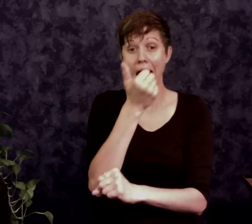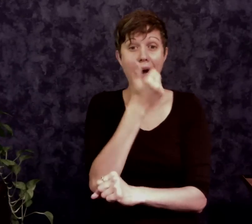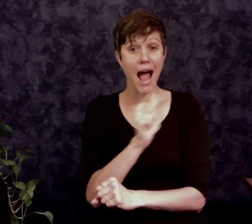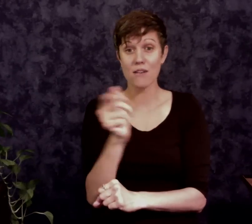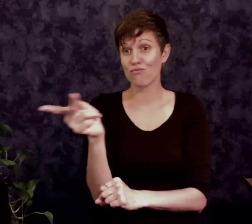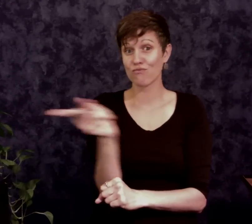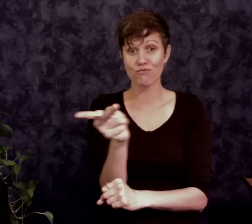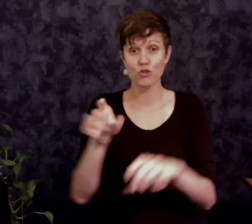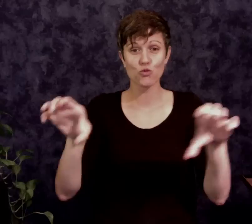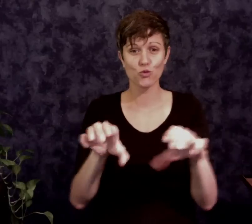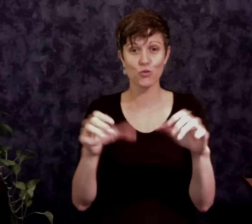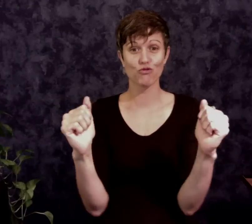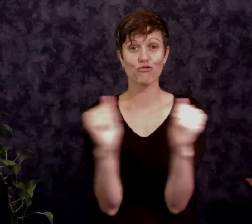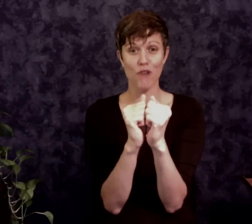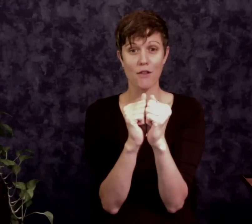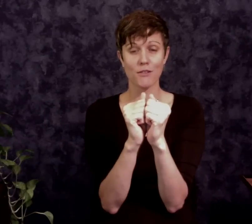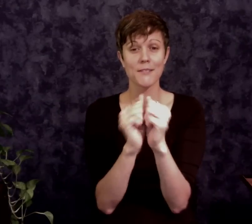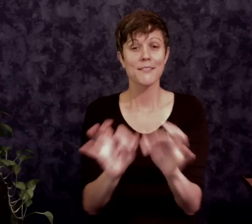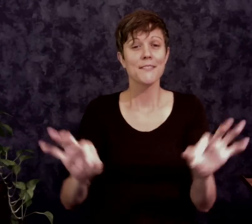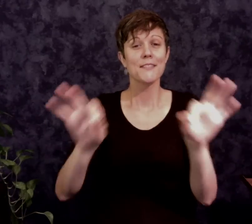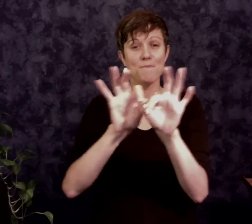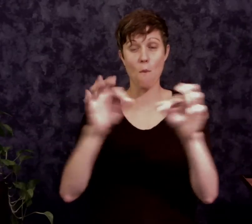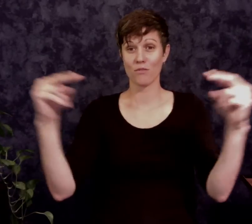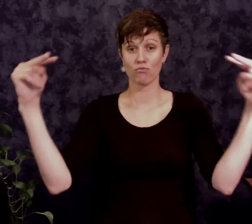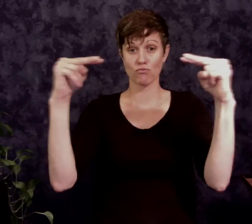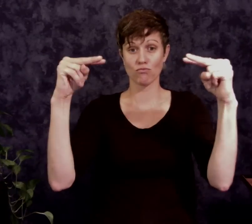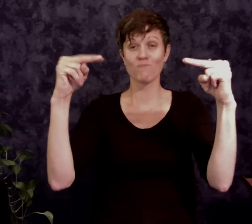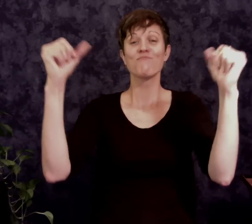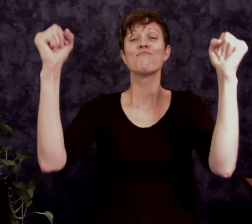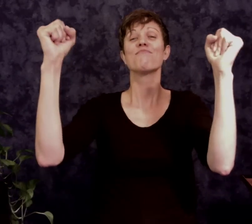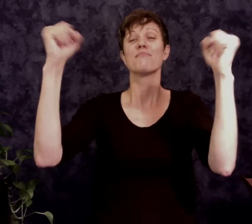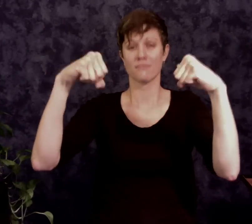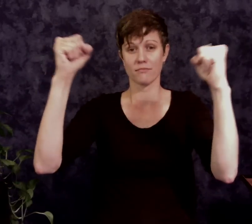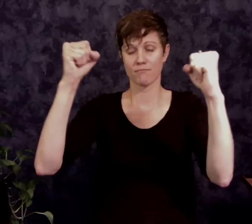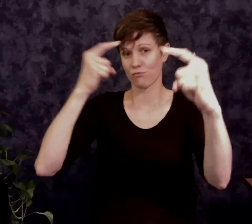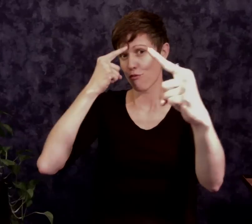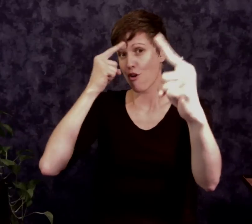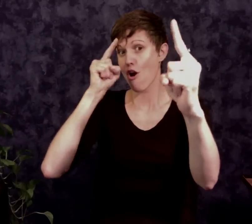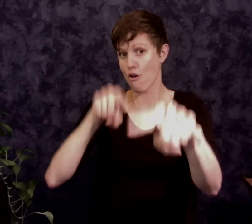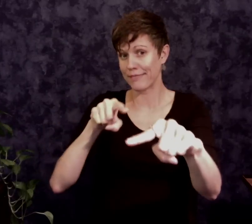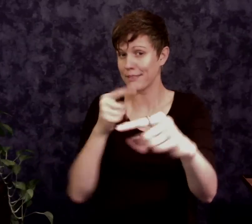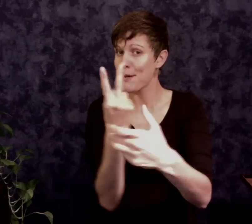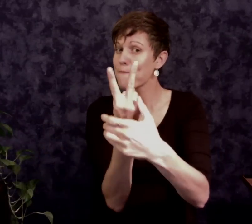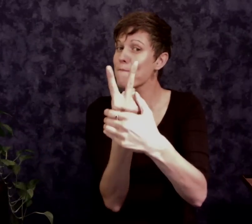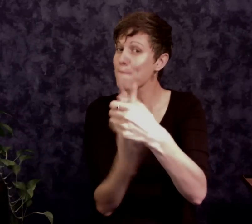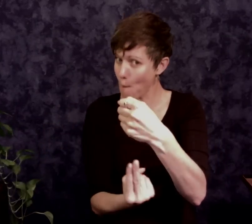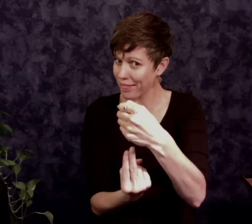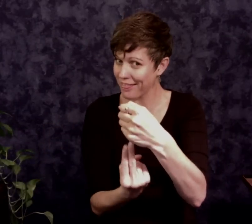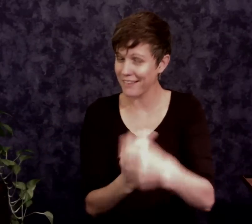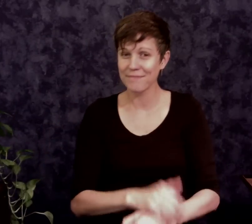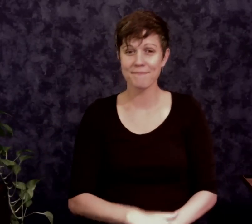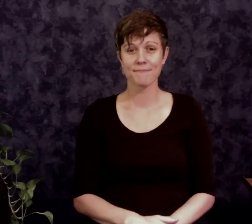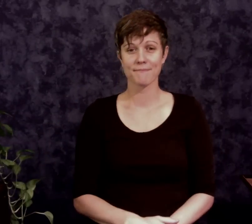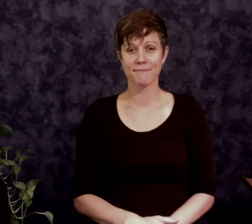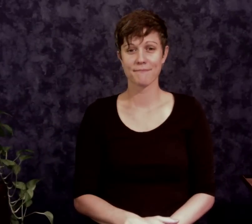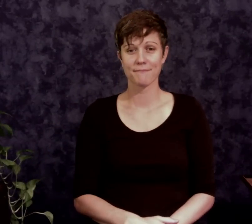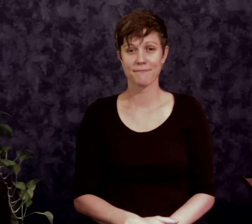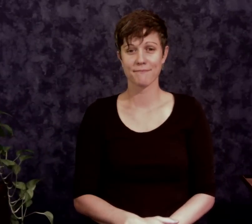Anything two people do together, it’s important that both people agree and say “yes.”